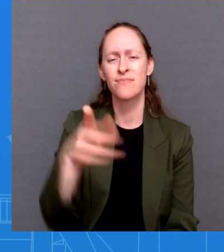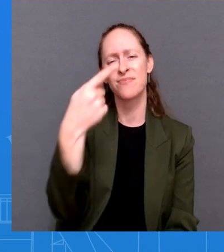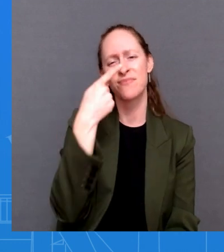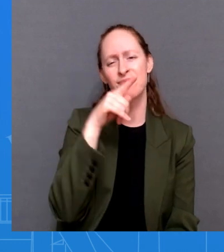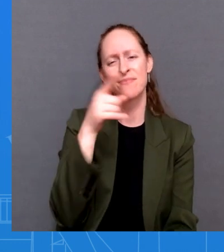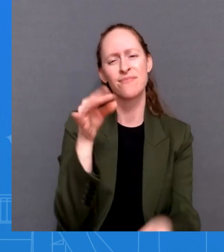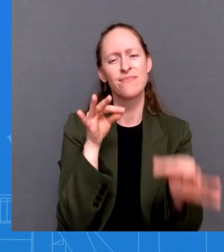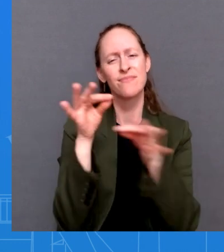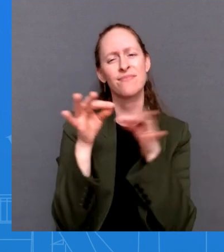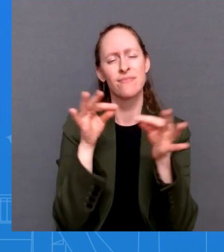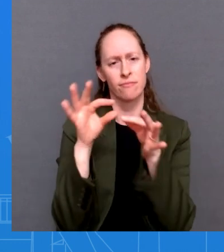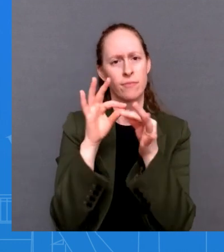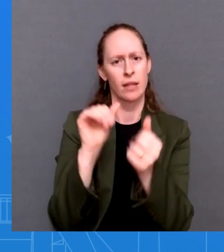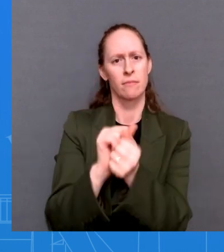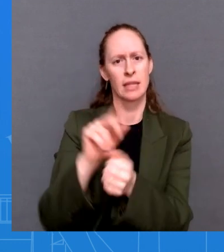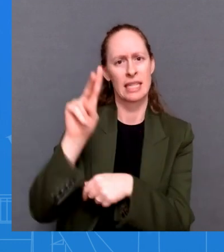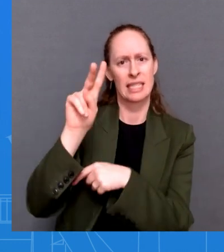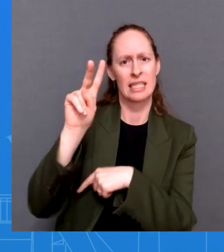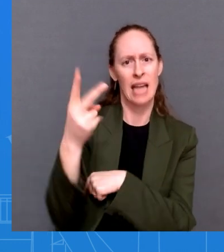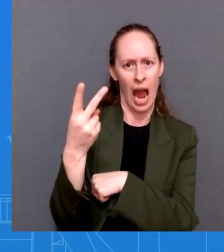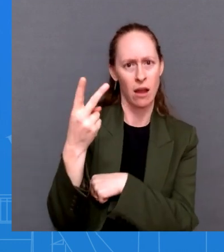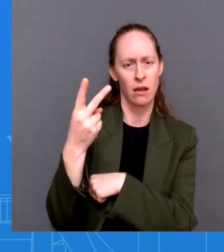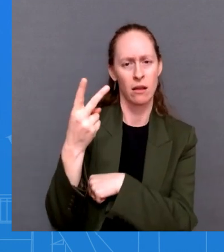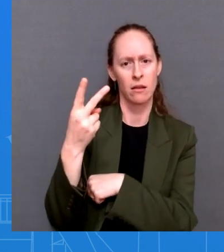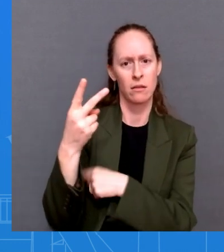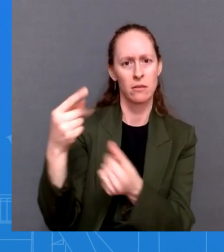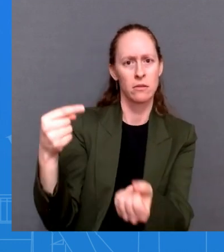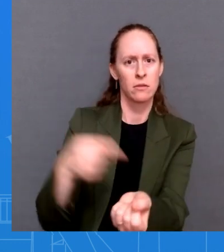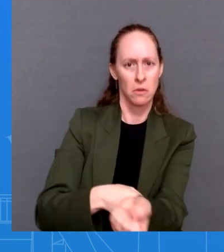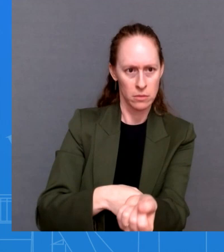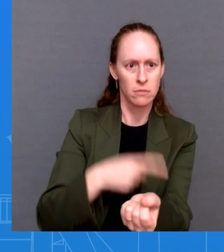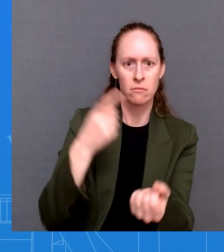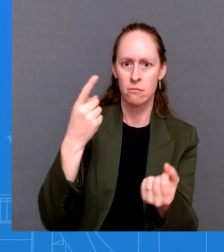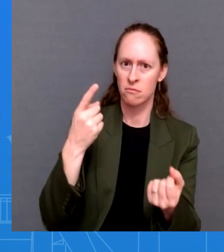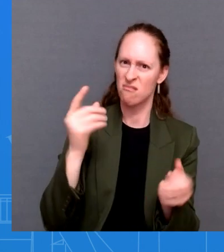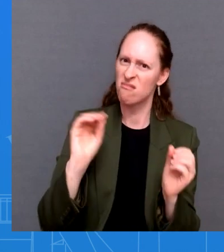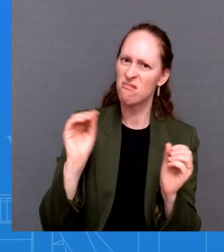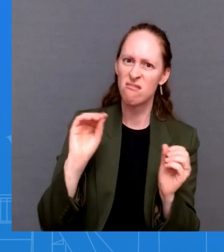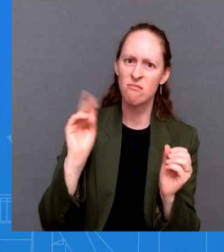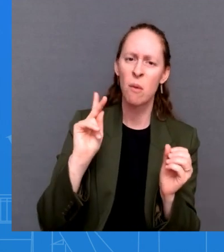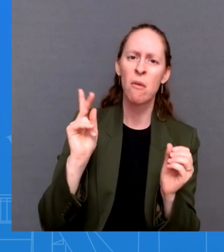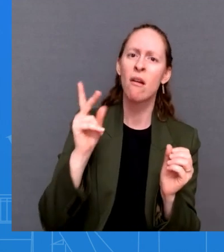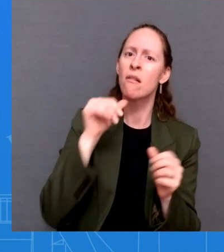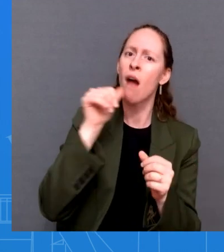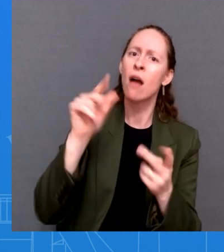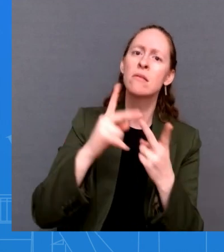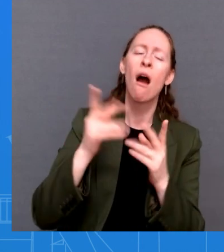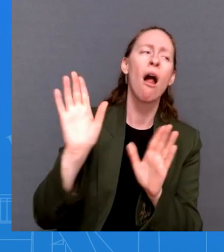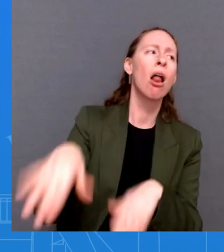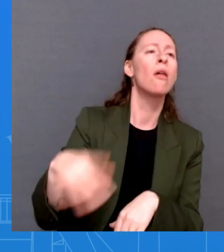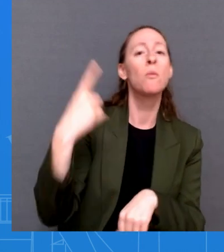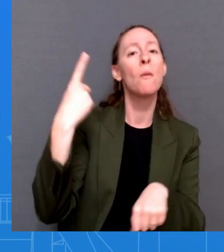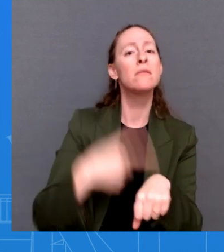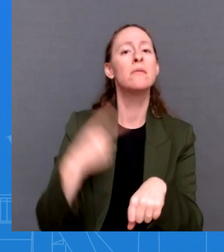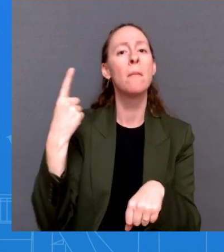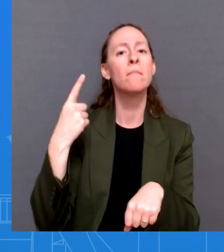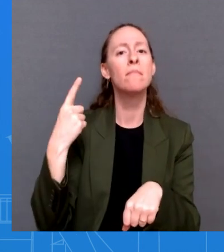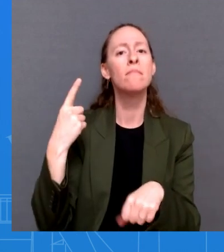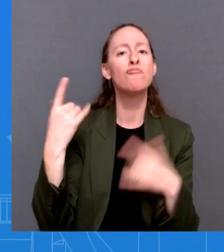Is that because people are choosing not to come back? Is that because states, you know, until now didn't have the had have enough supply